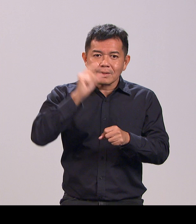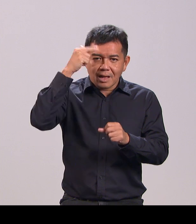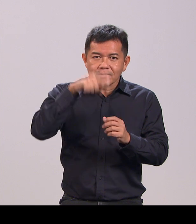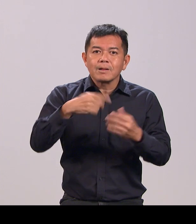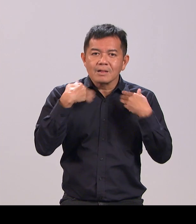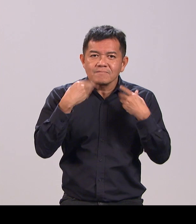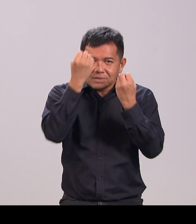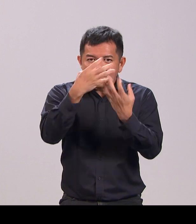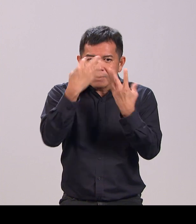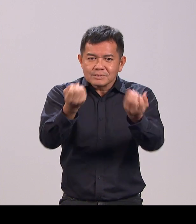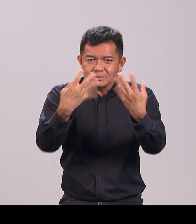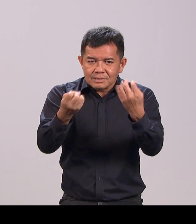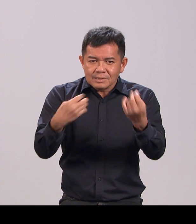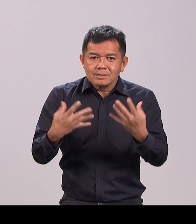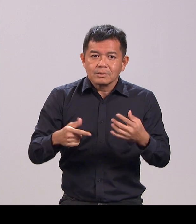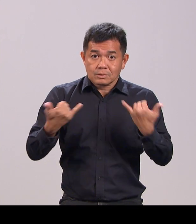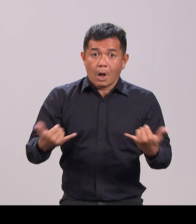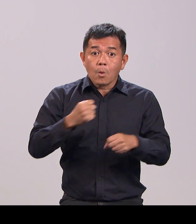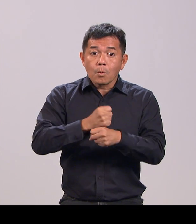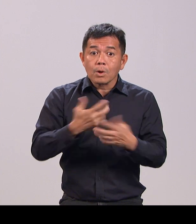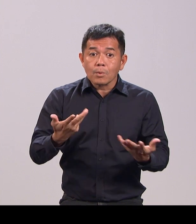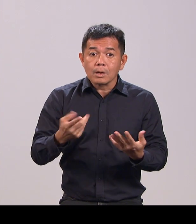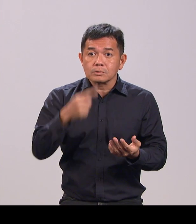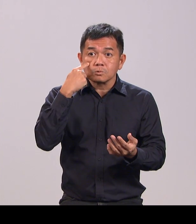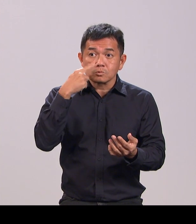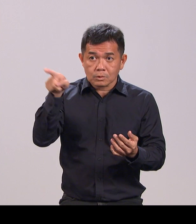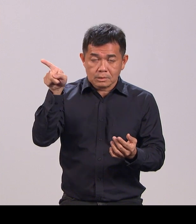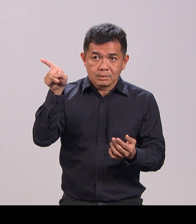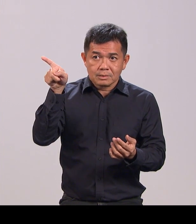Here is something she is working on. I will show you just one example, just for fun.